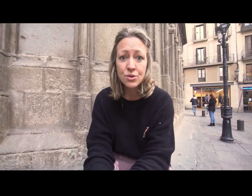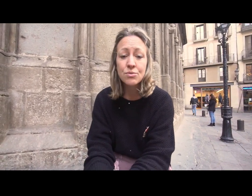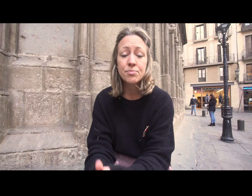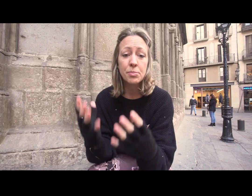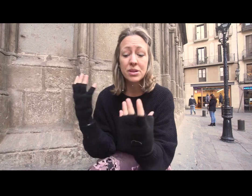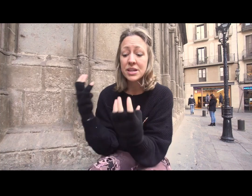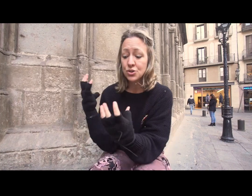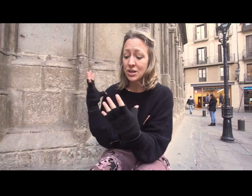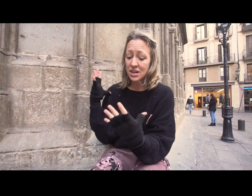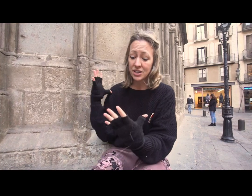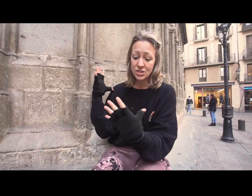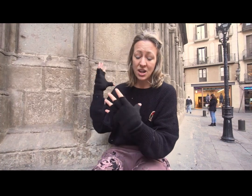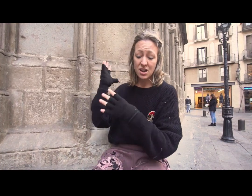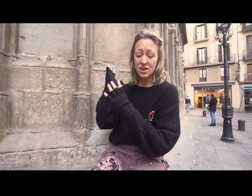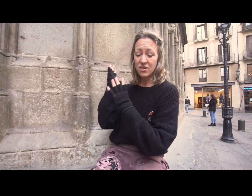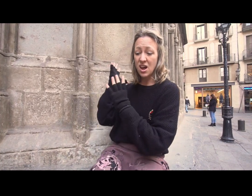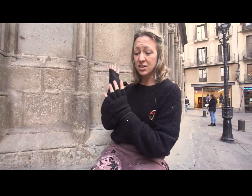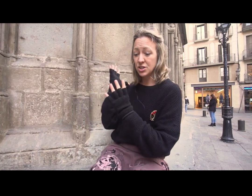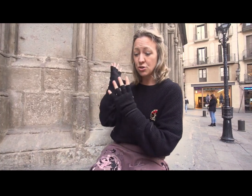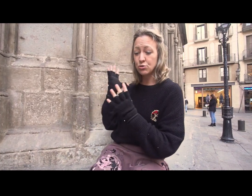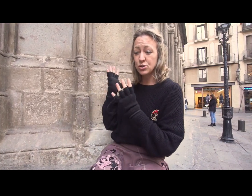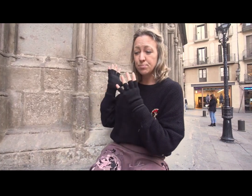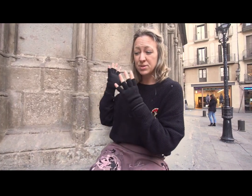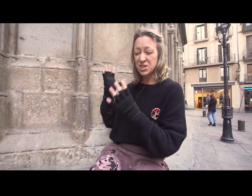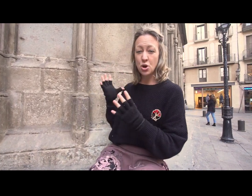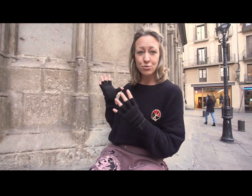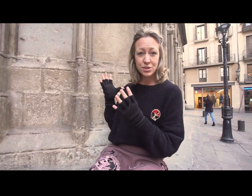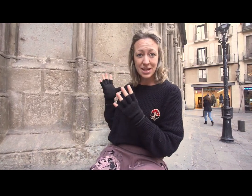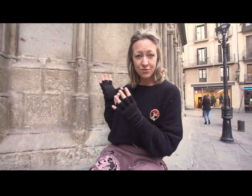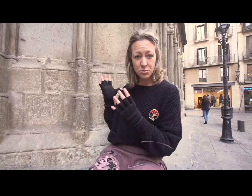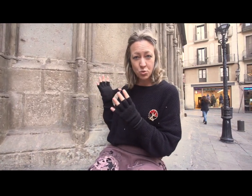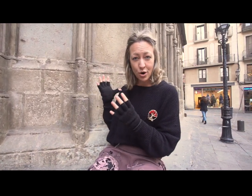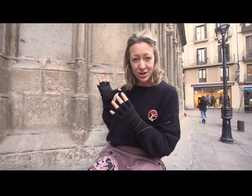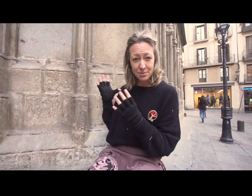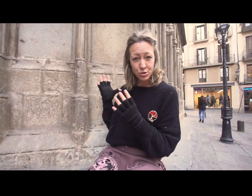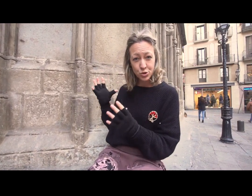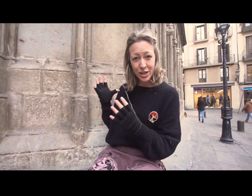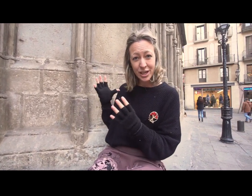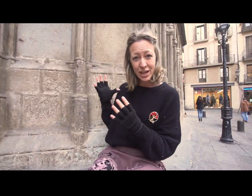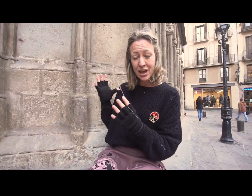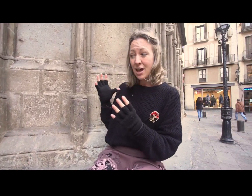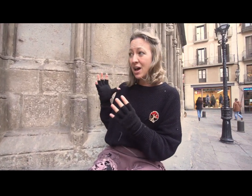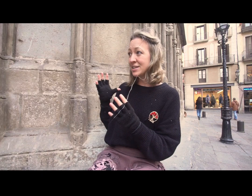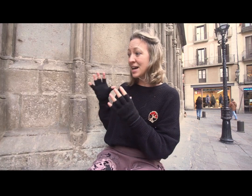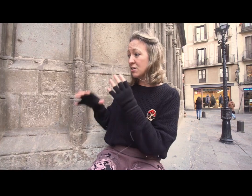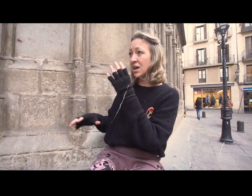so people literally lugged huge stones down from the quarry in Montjuic